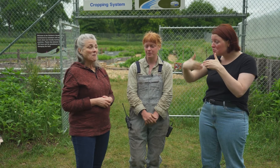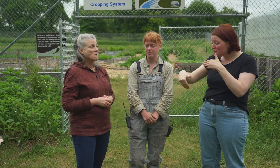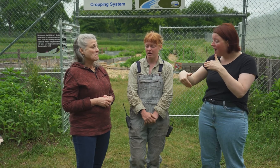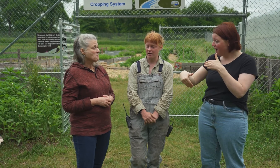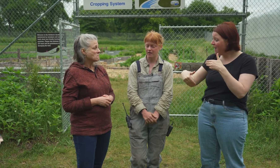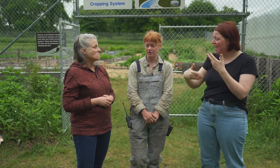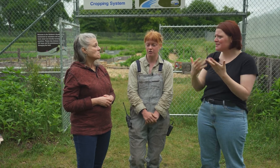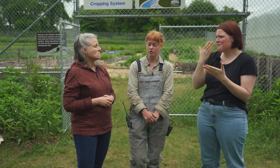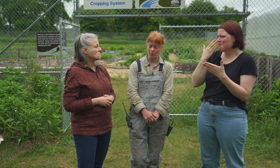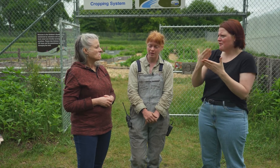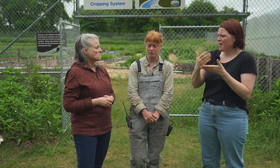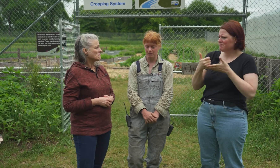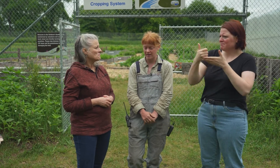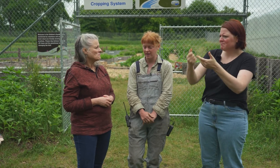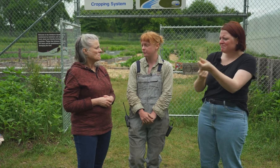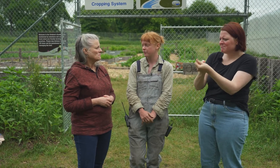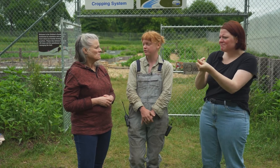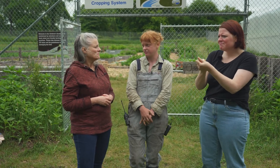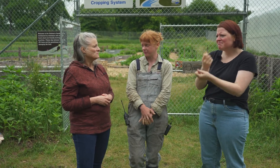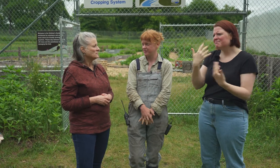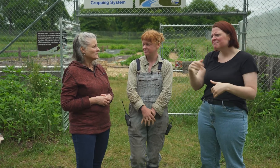who are either growing or making local food.